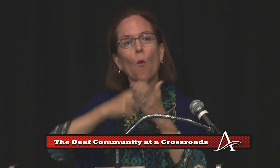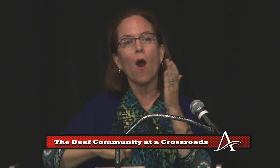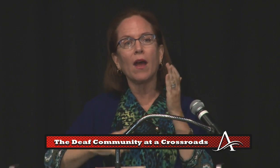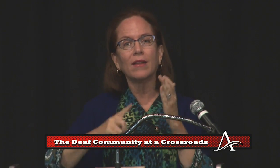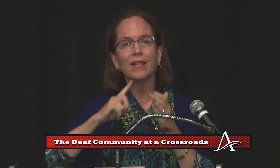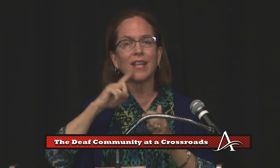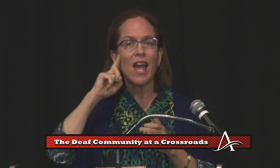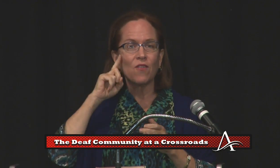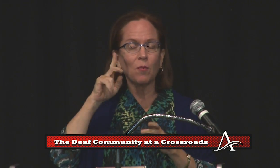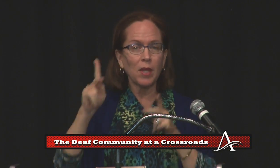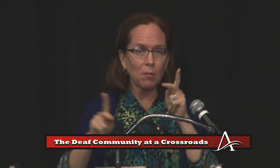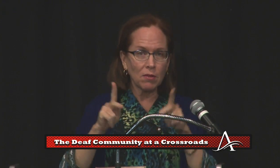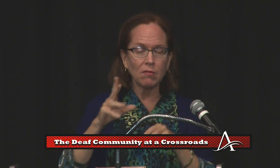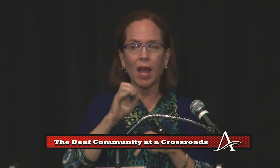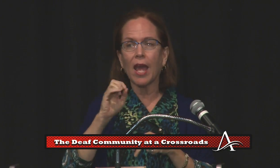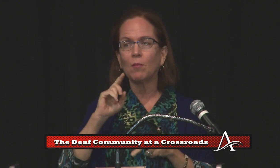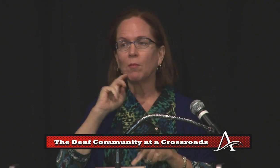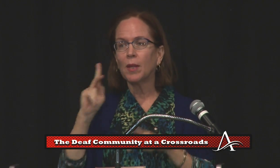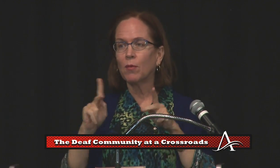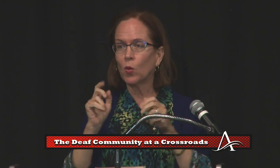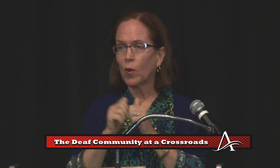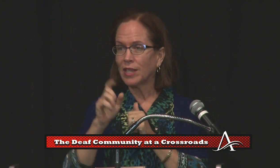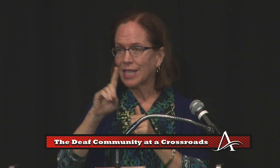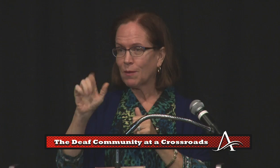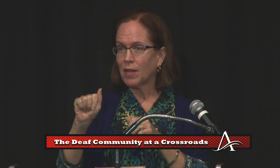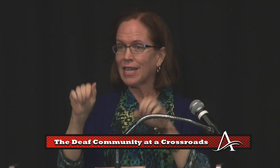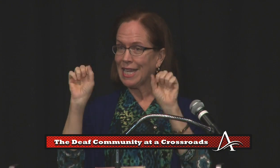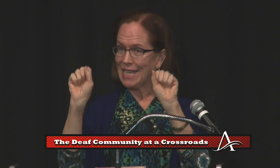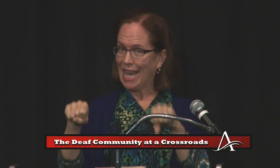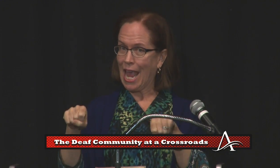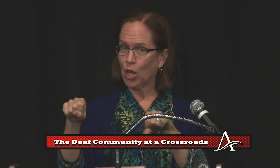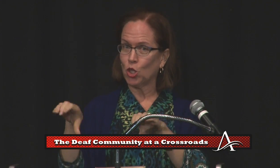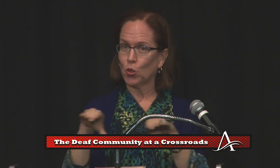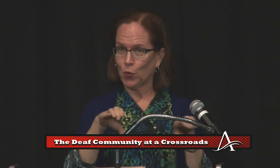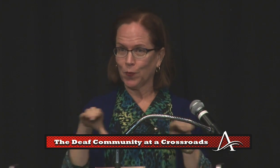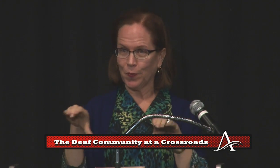for what deaf people and people with disabilities can do.